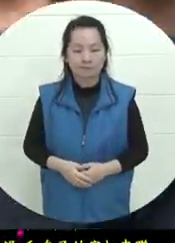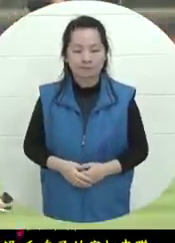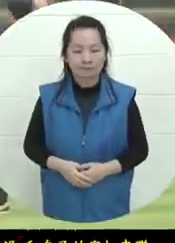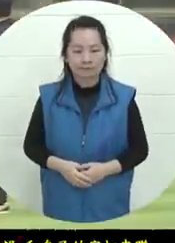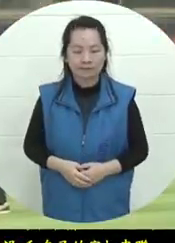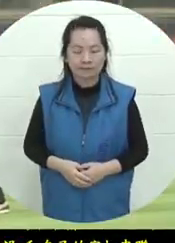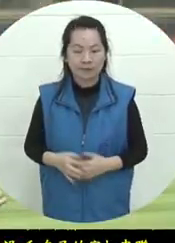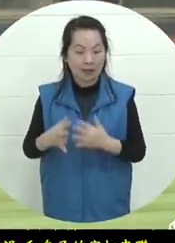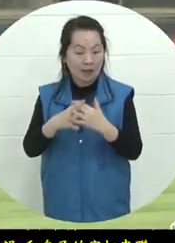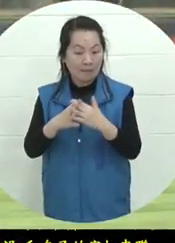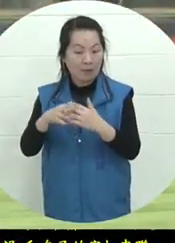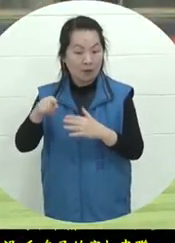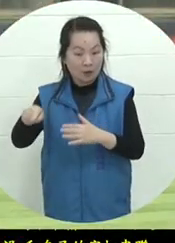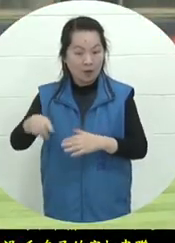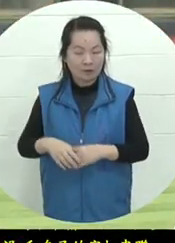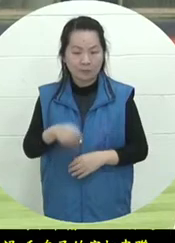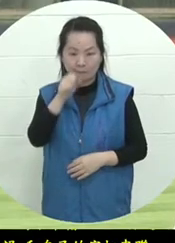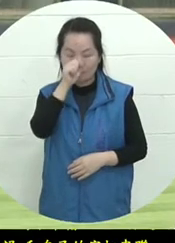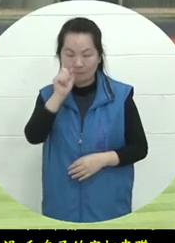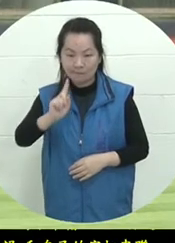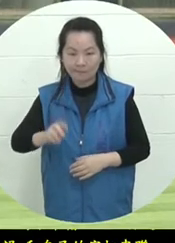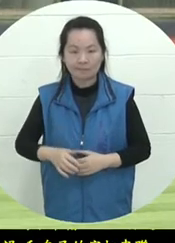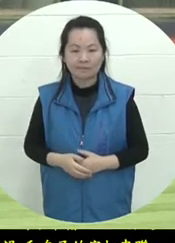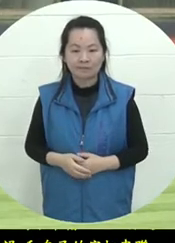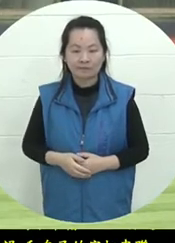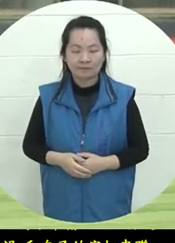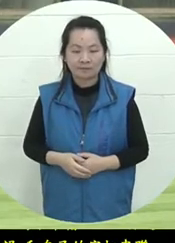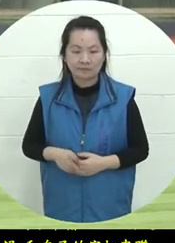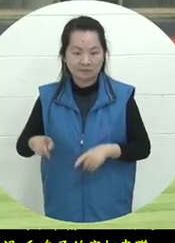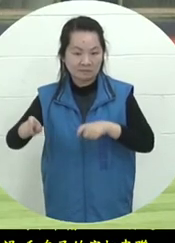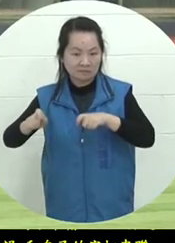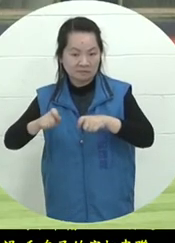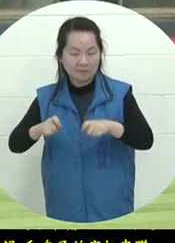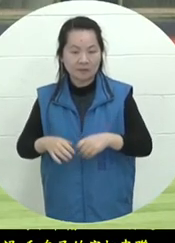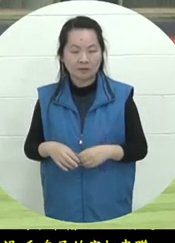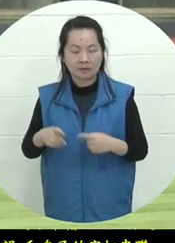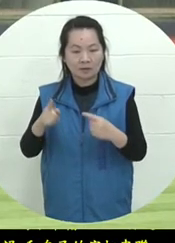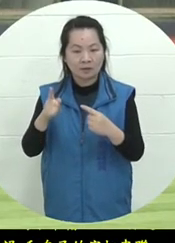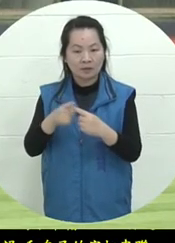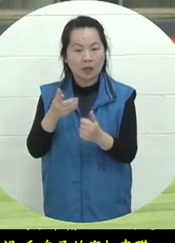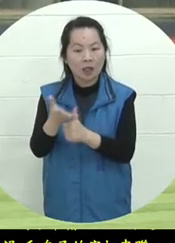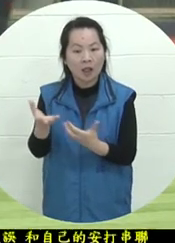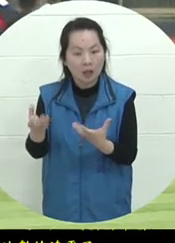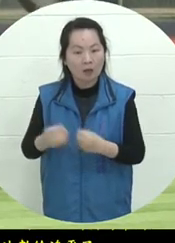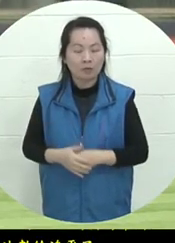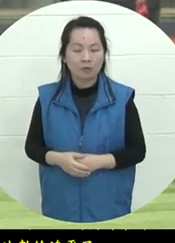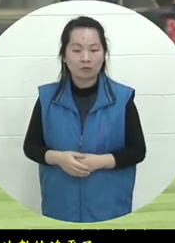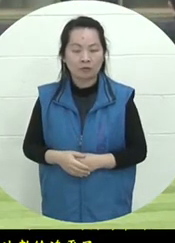for the American team is that this offense still maintains a full-faced situation with no one out